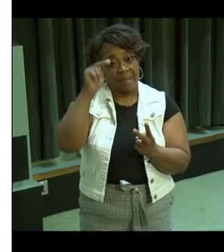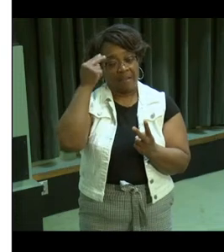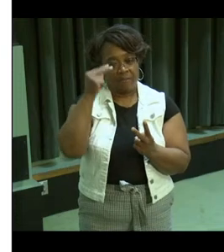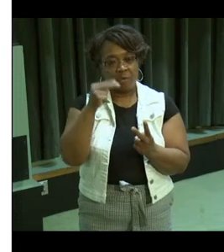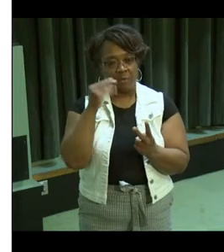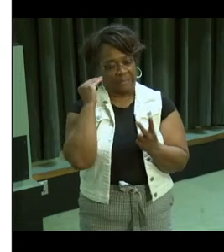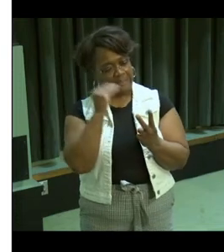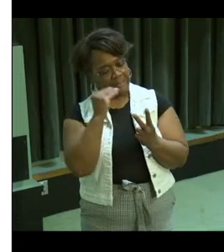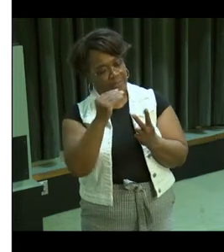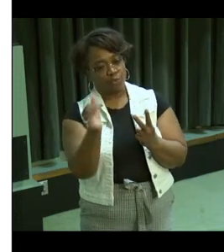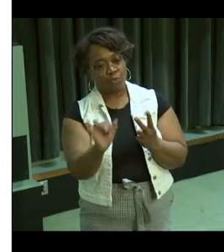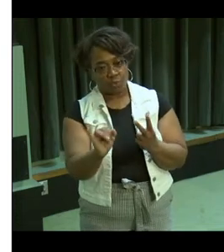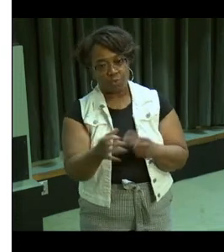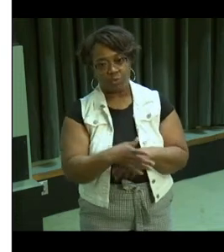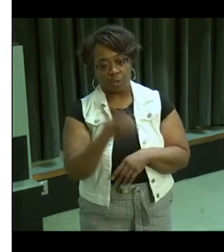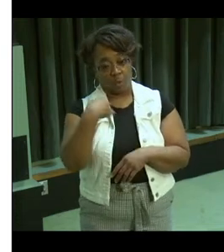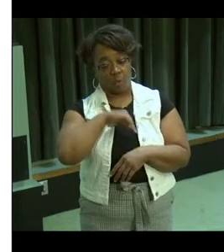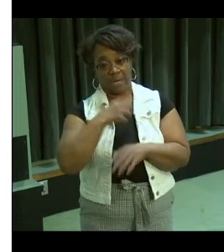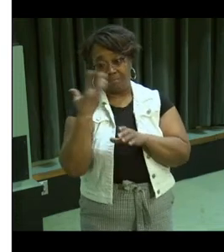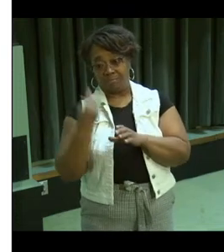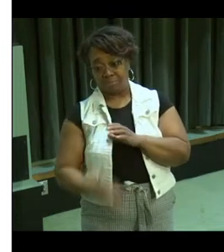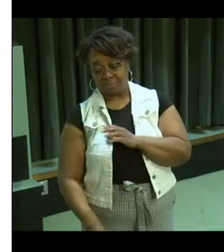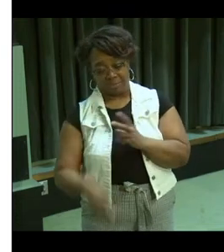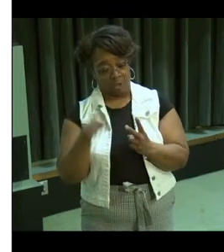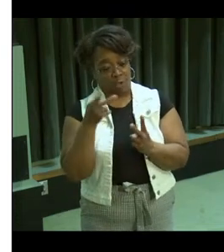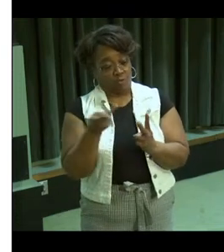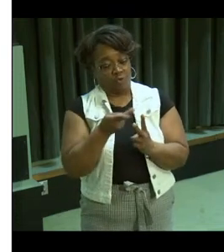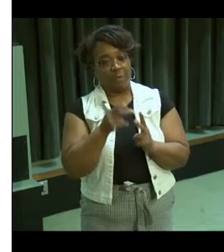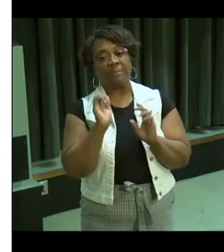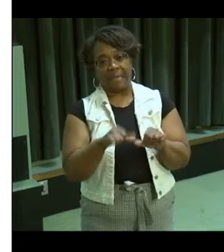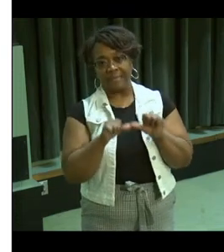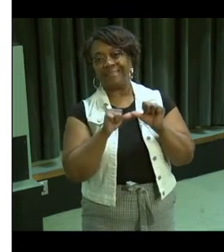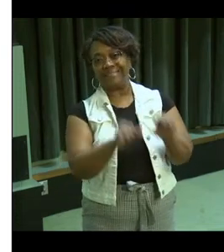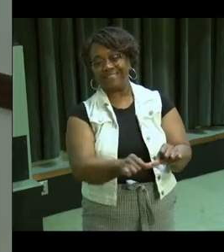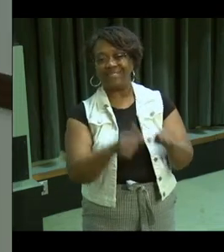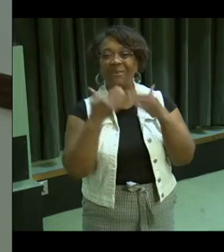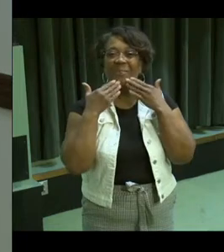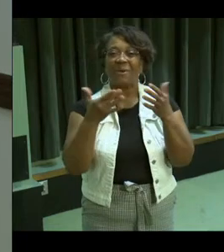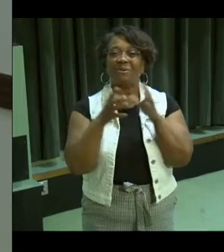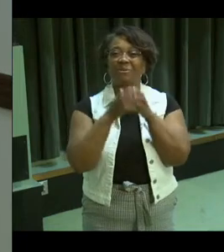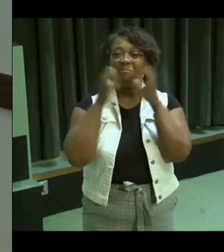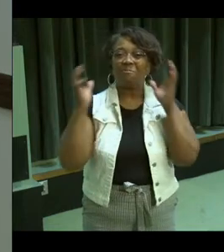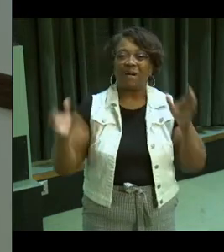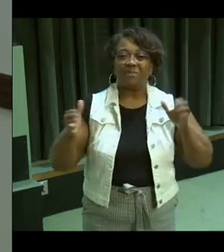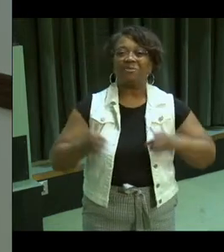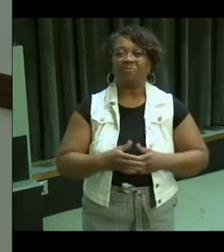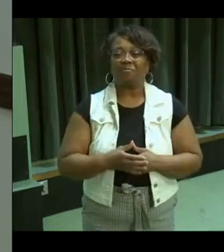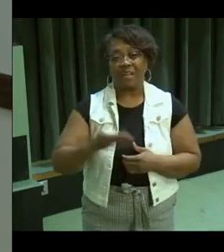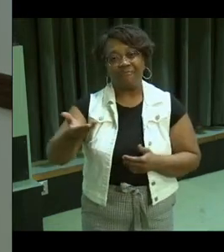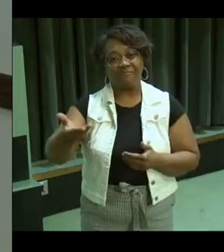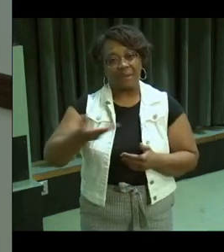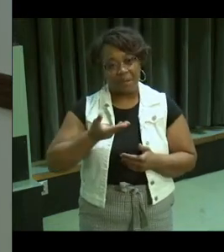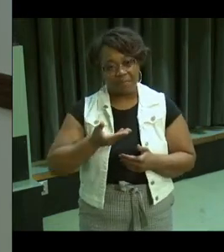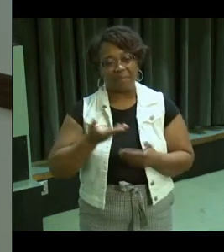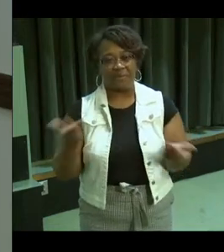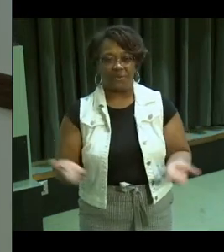are also taught about that. So when we are long gone, they can